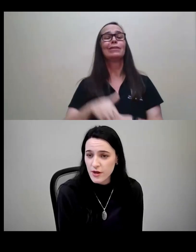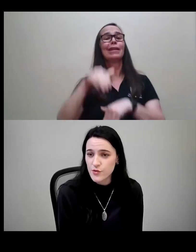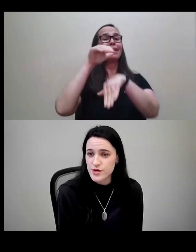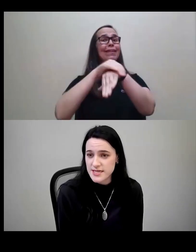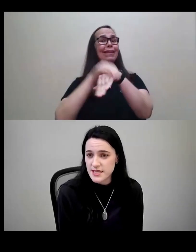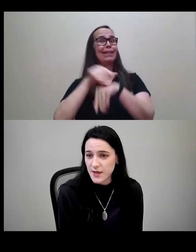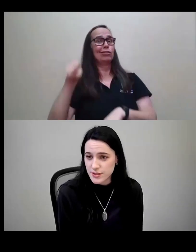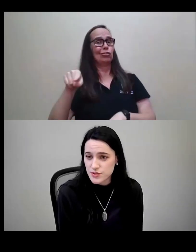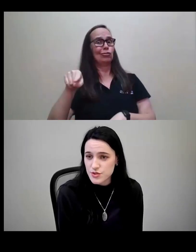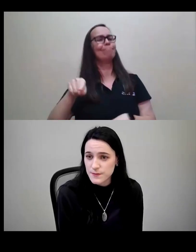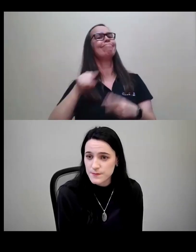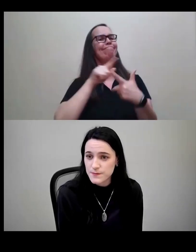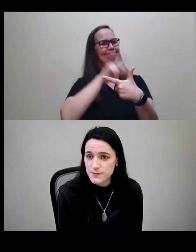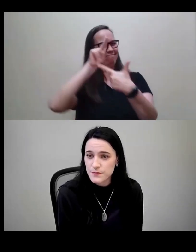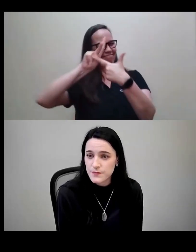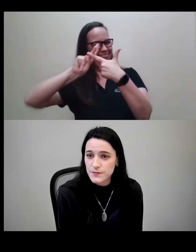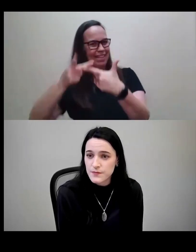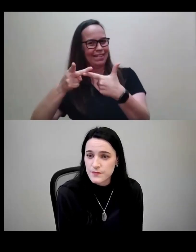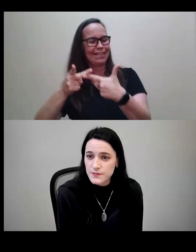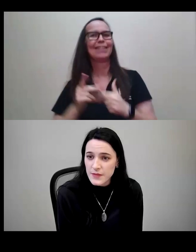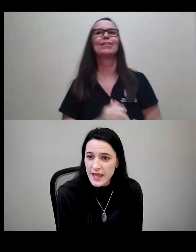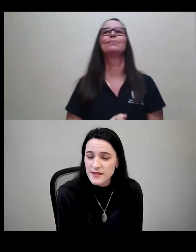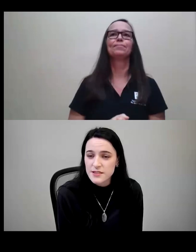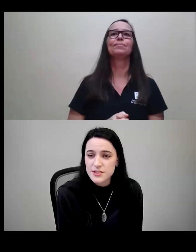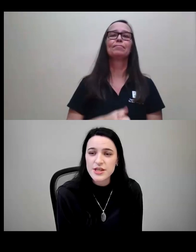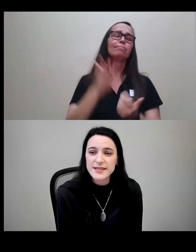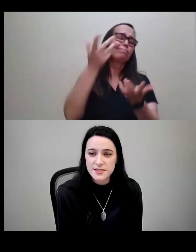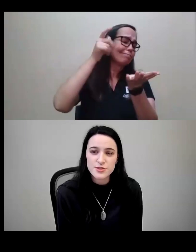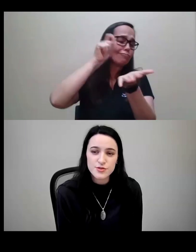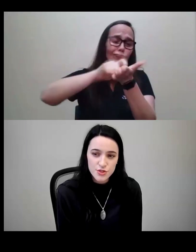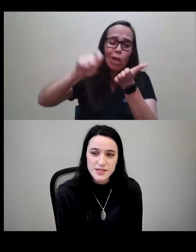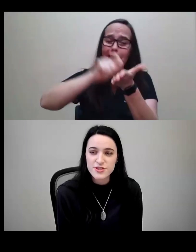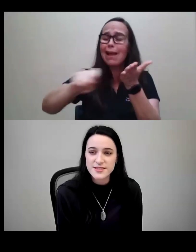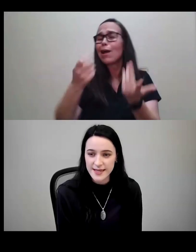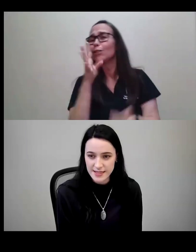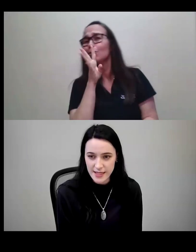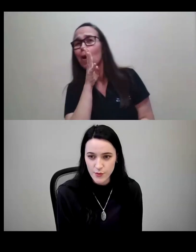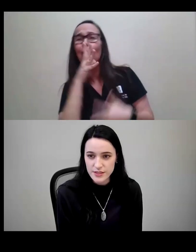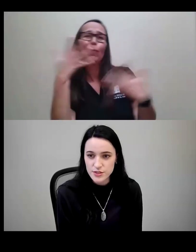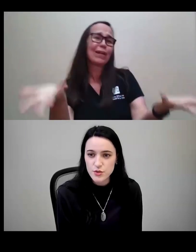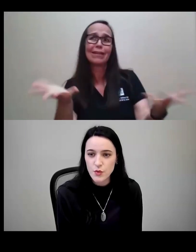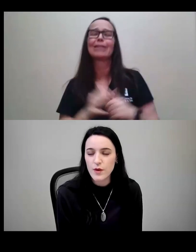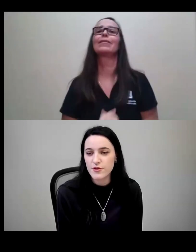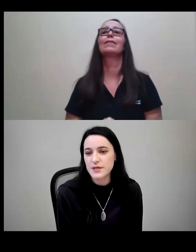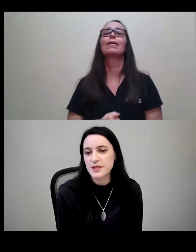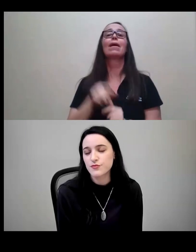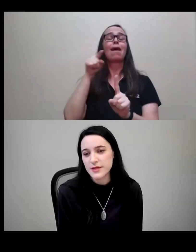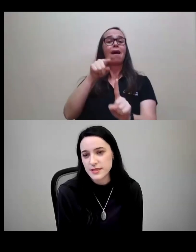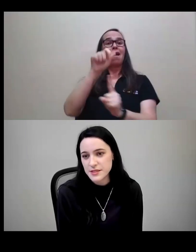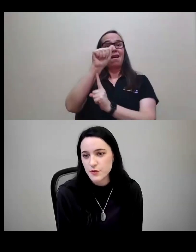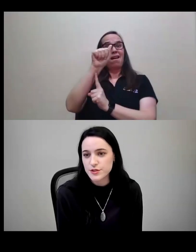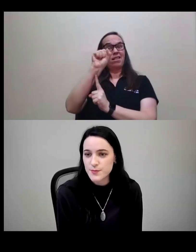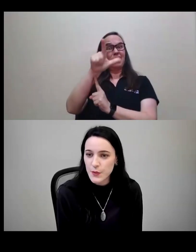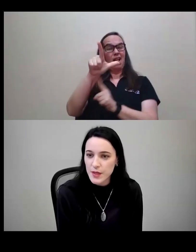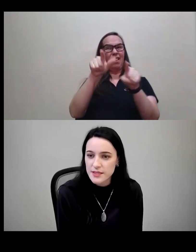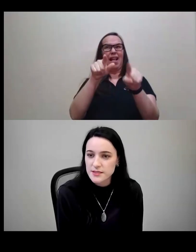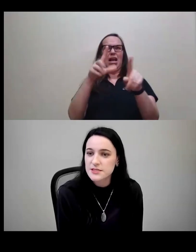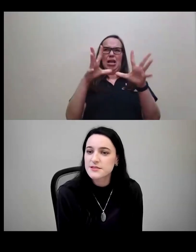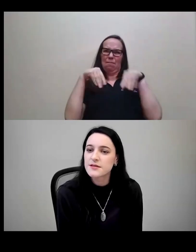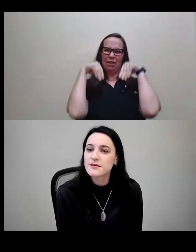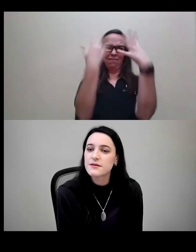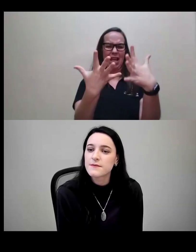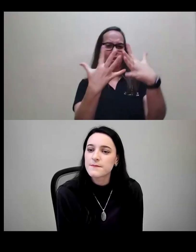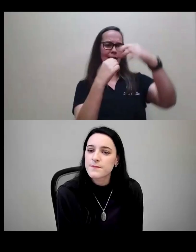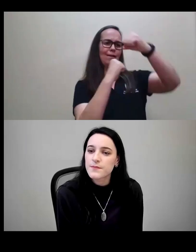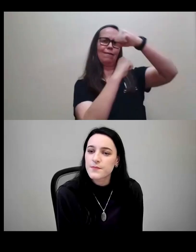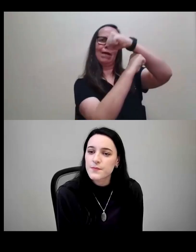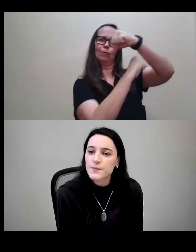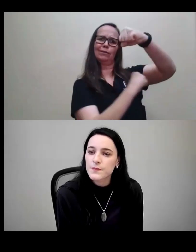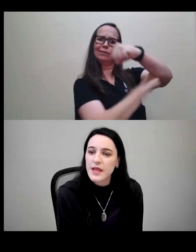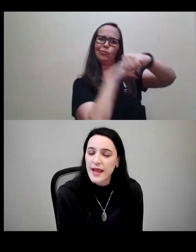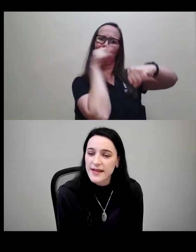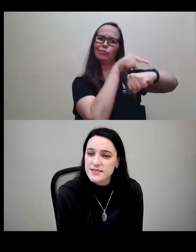be a priority language. English is usually their second language whether it be written or spoken.